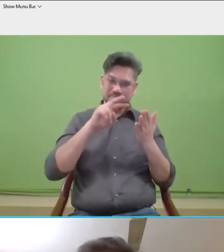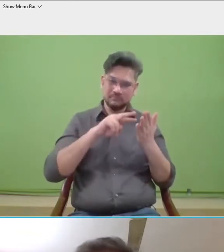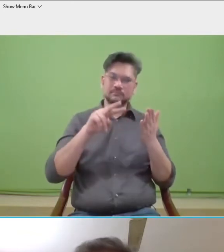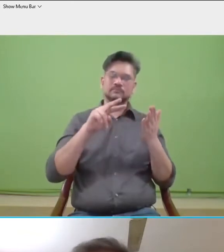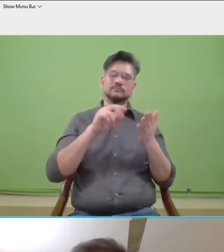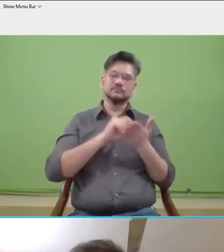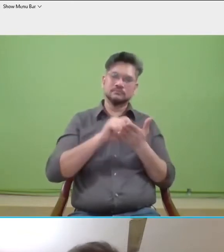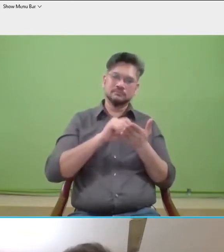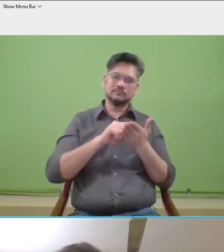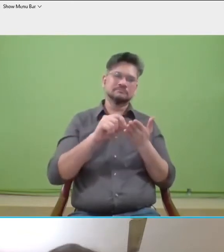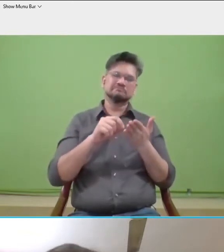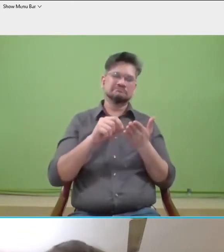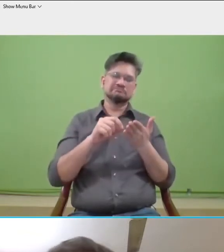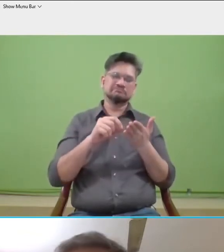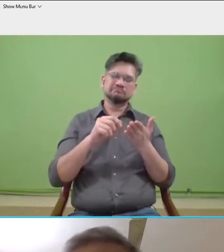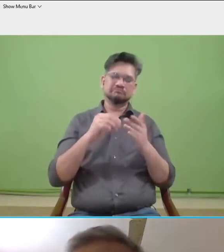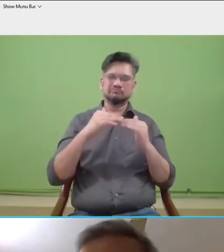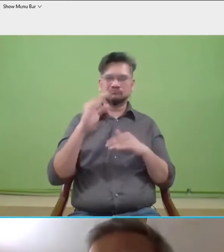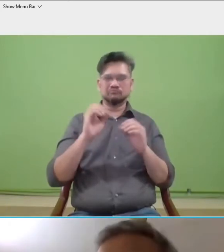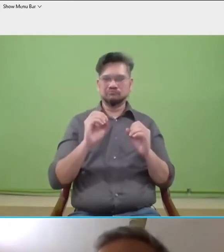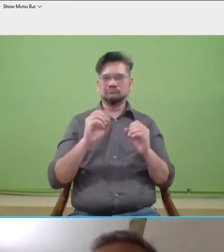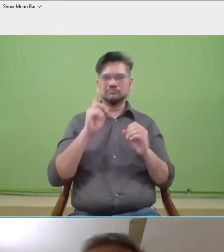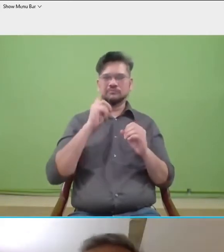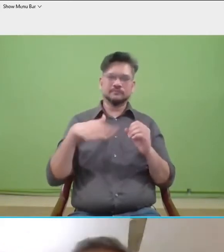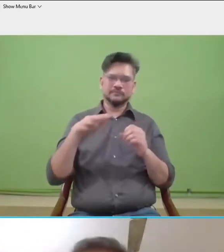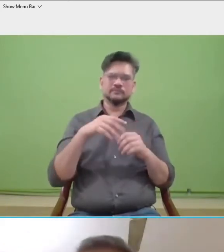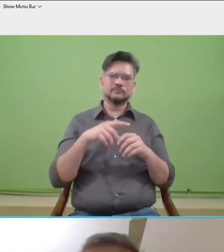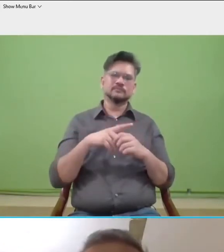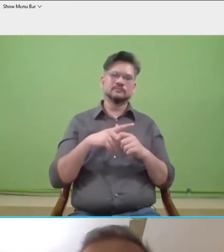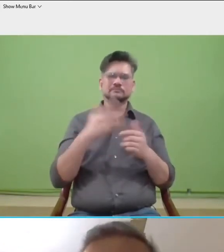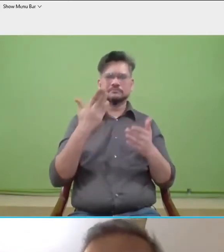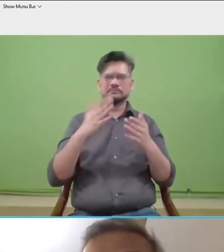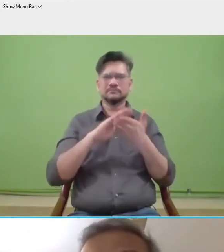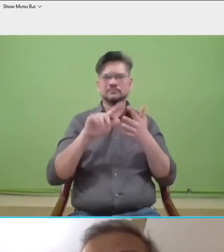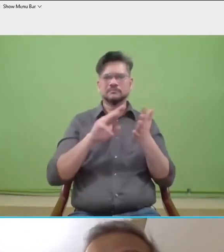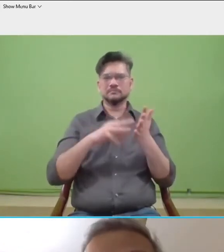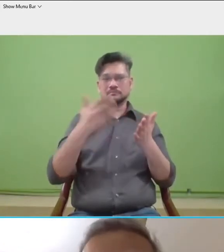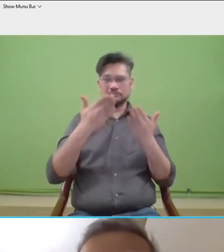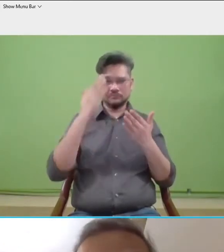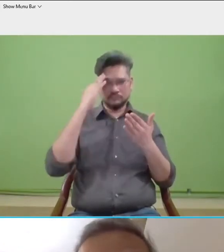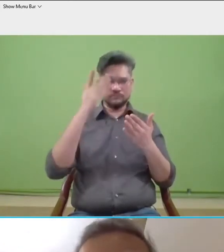so Hem probably will remember we tried in Delhi university this collaboration with